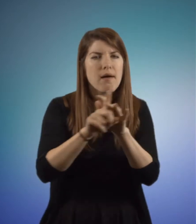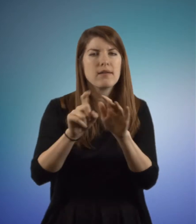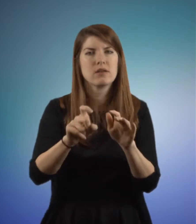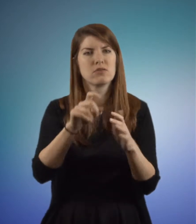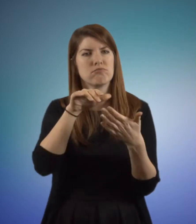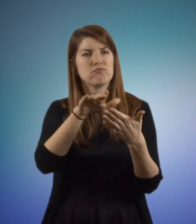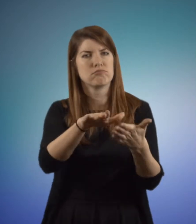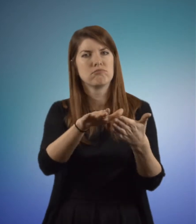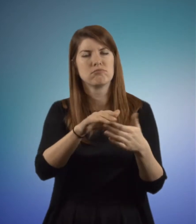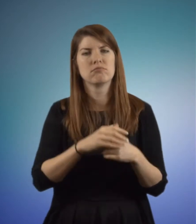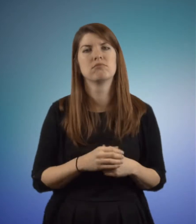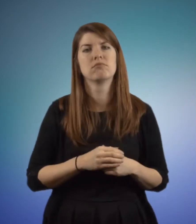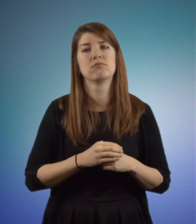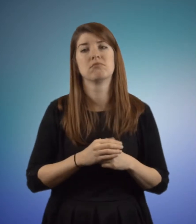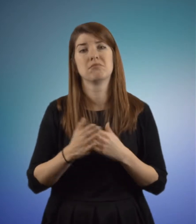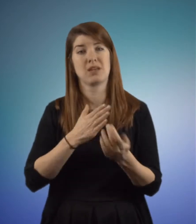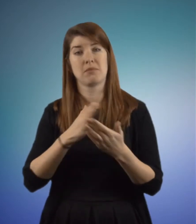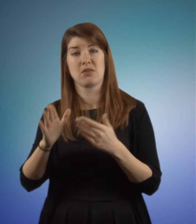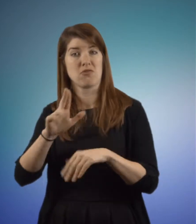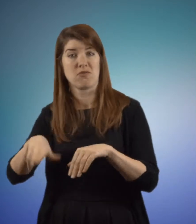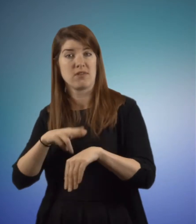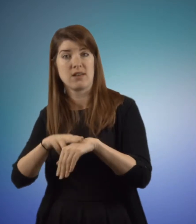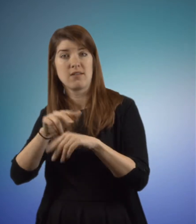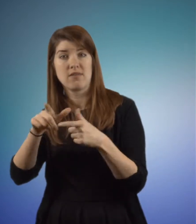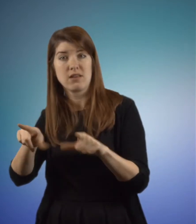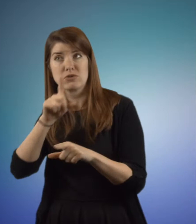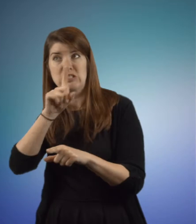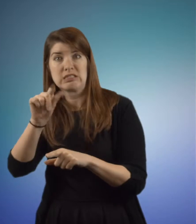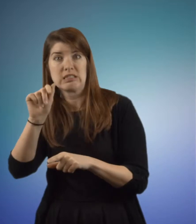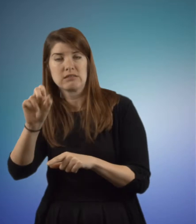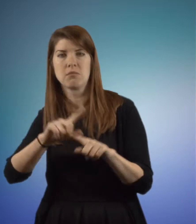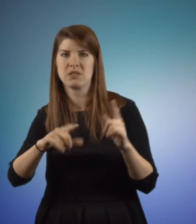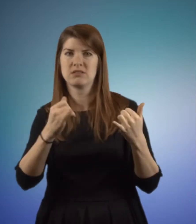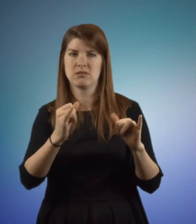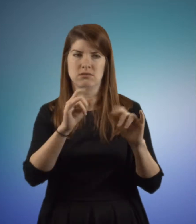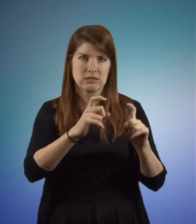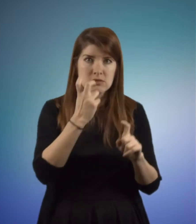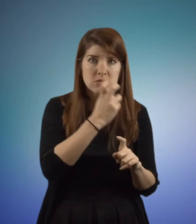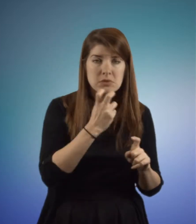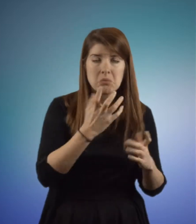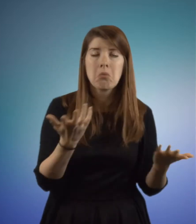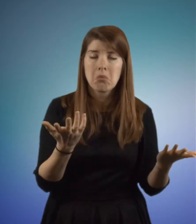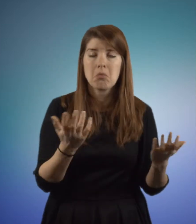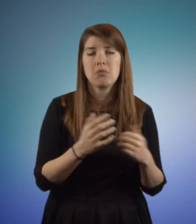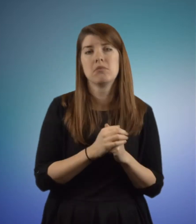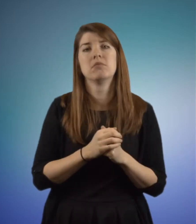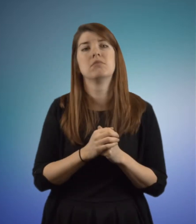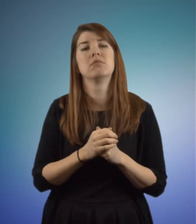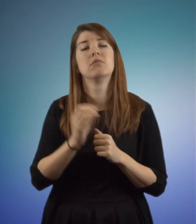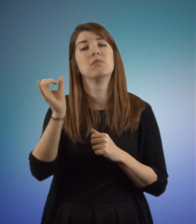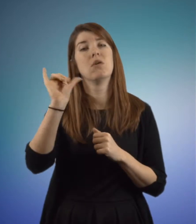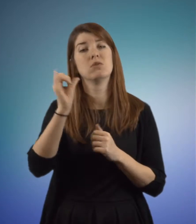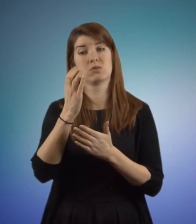Even though, perhaps, a child's native language is American Sign Language. Furthermore, some children use more than one language.